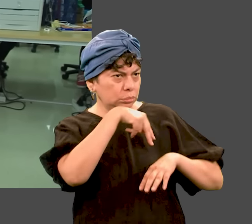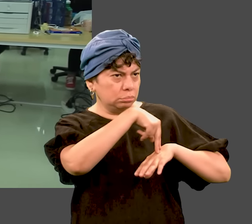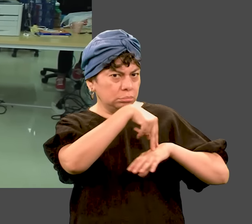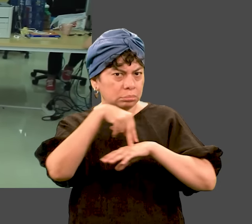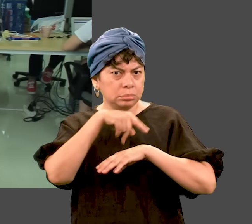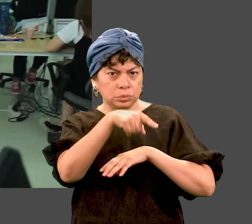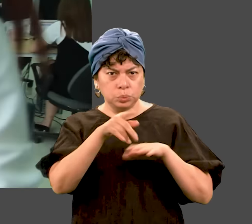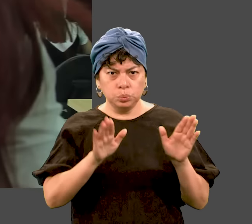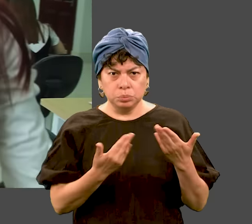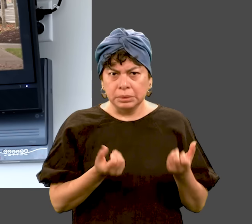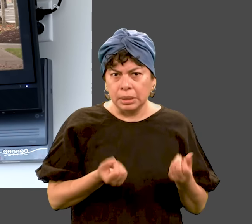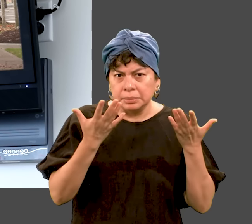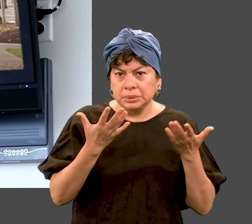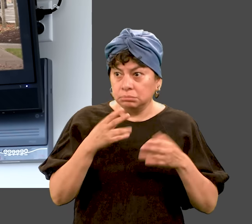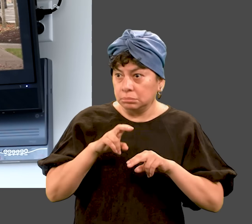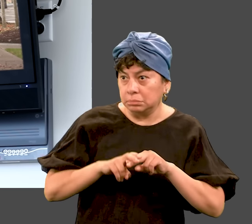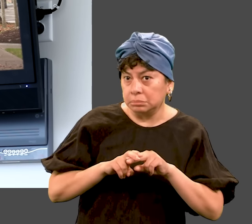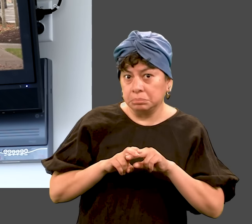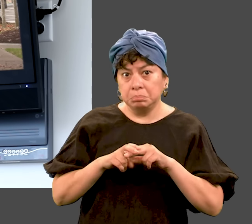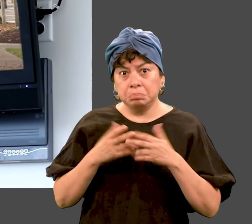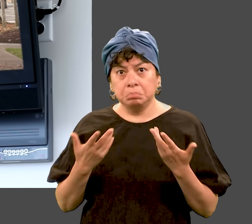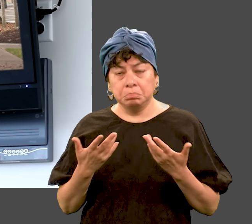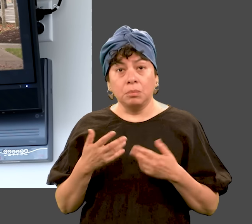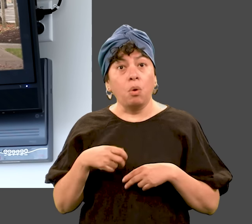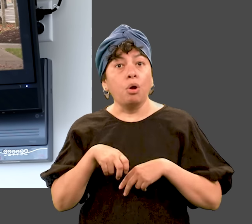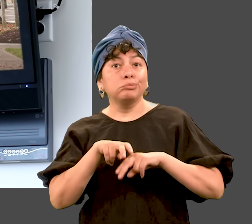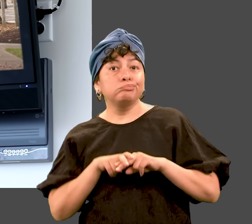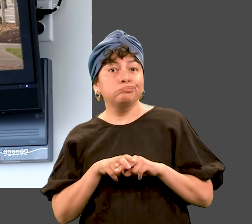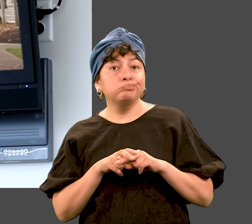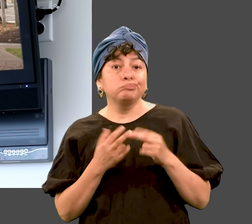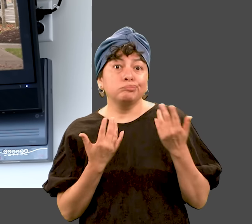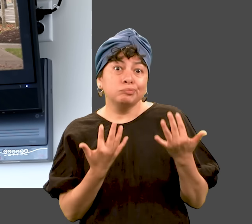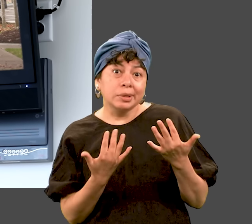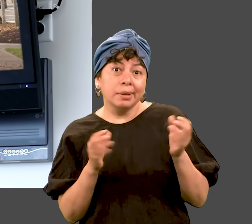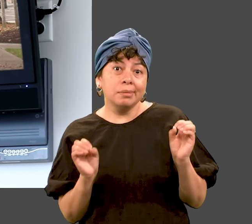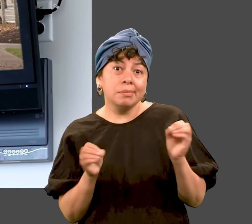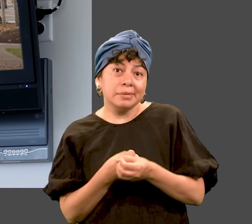standing, or even what's on the television in the waiting room of a doctor's office.